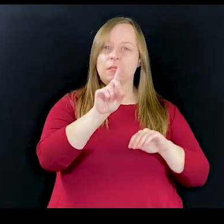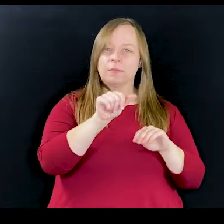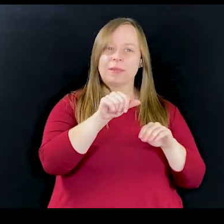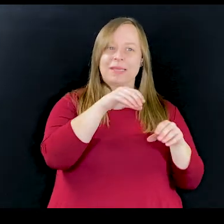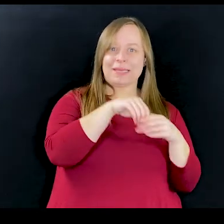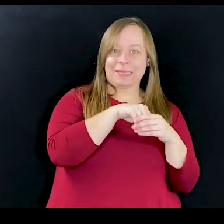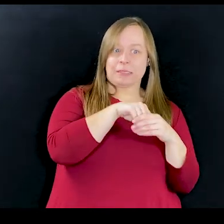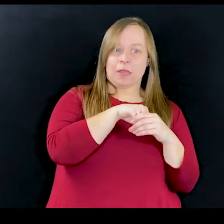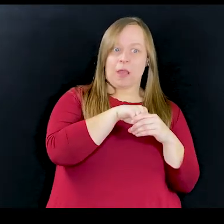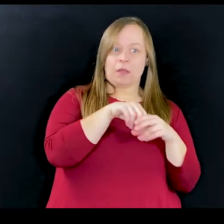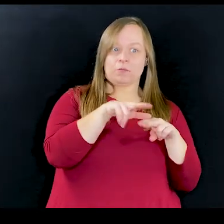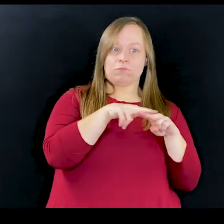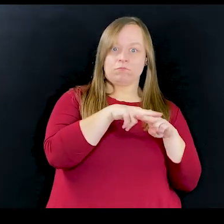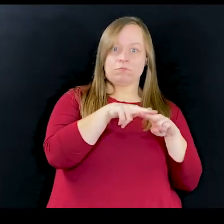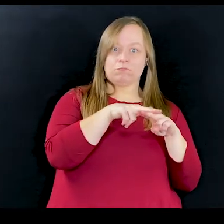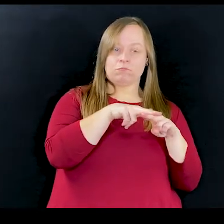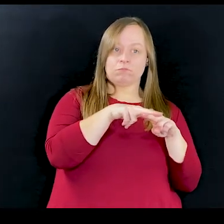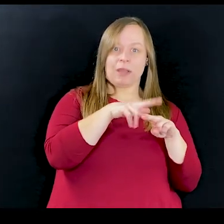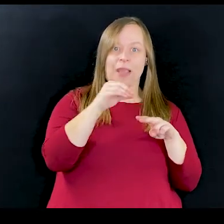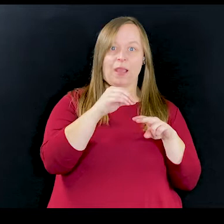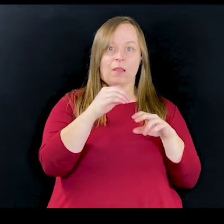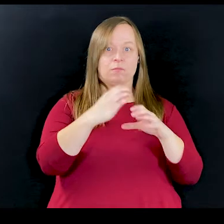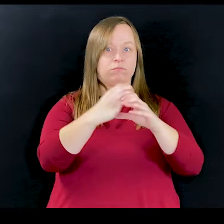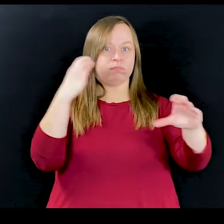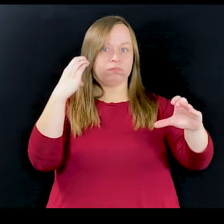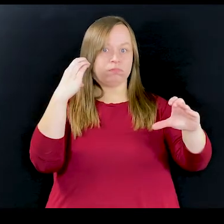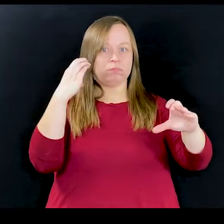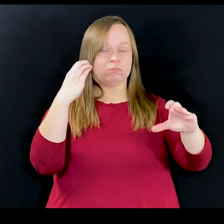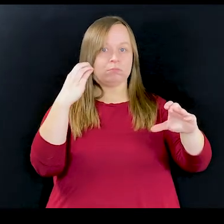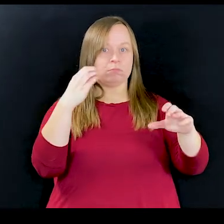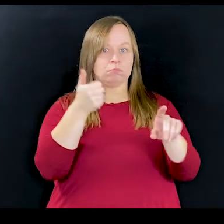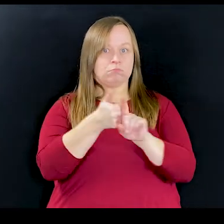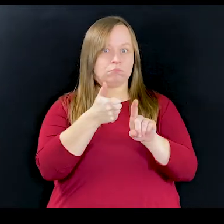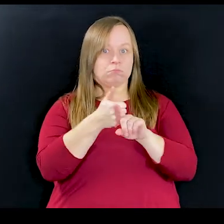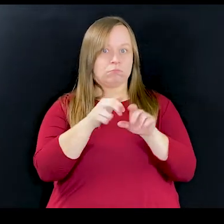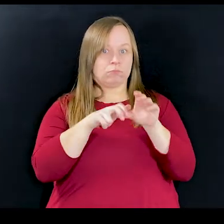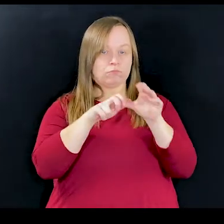both in the rail stations themselves and into the rail cars.